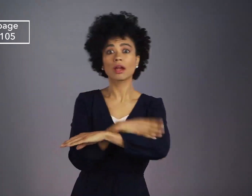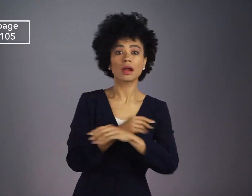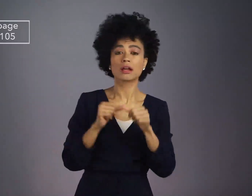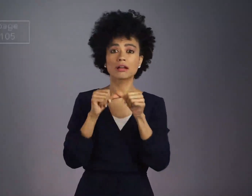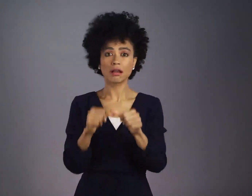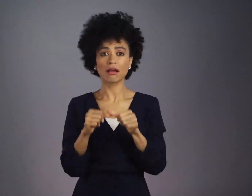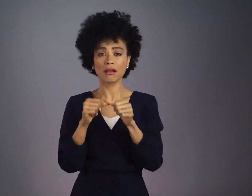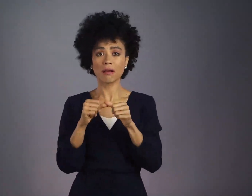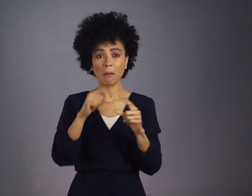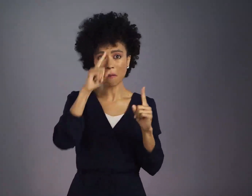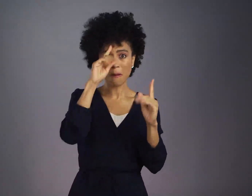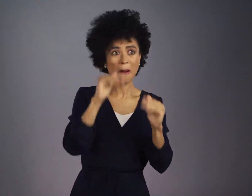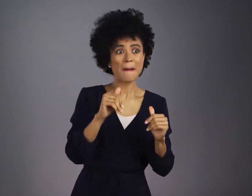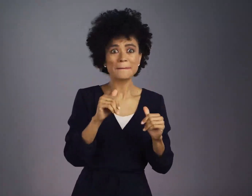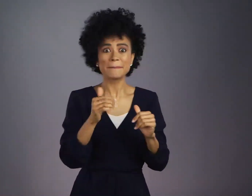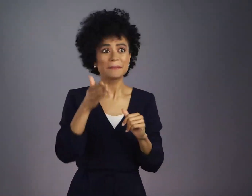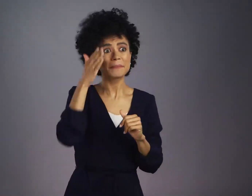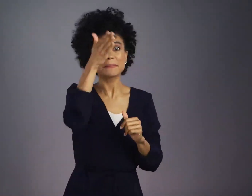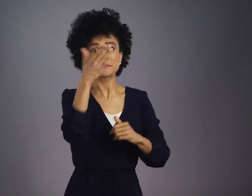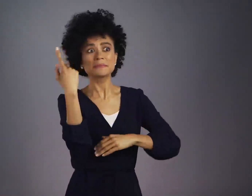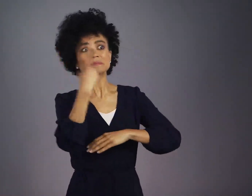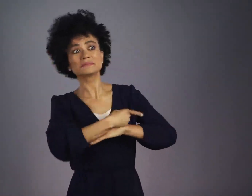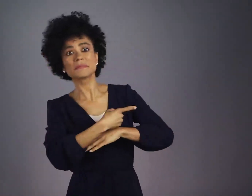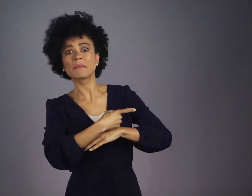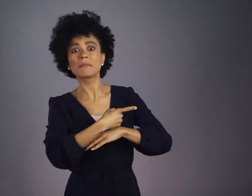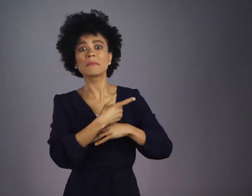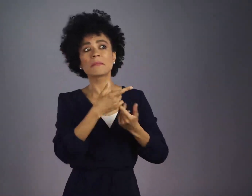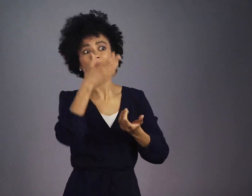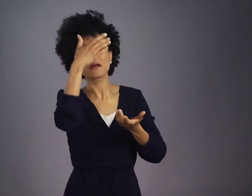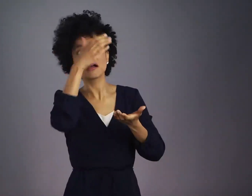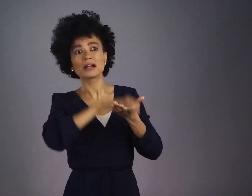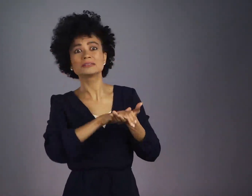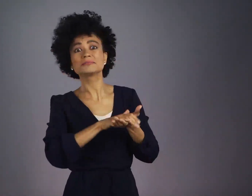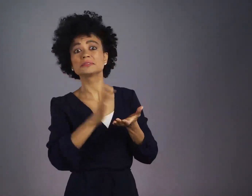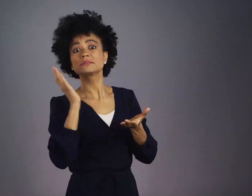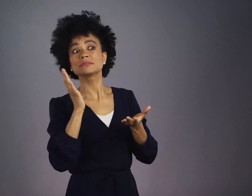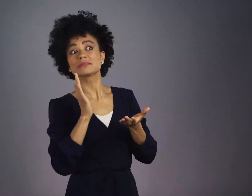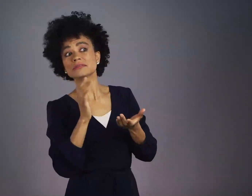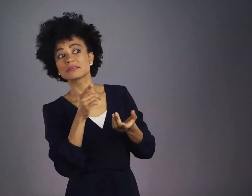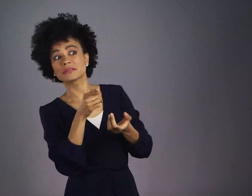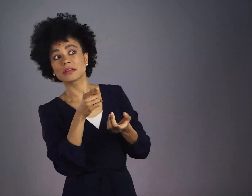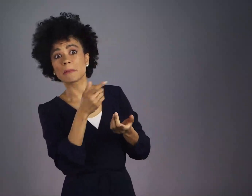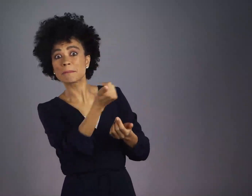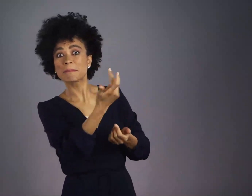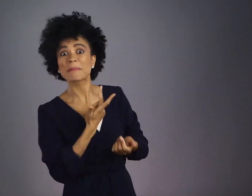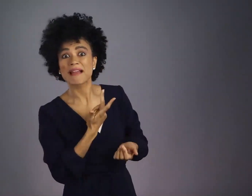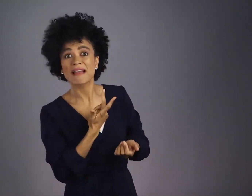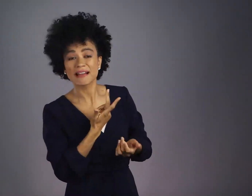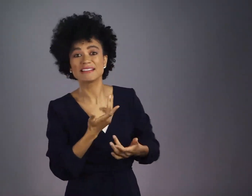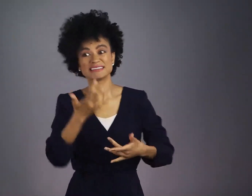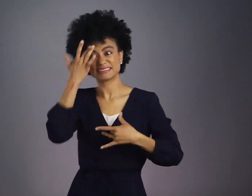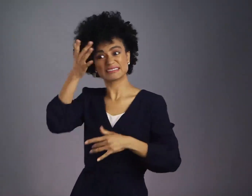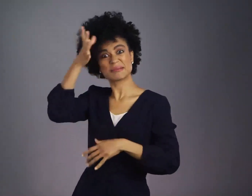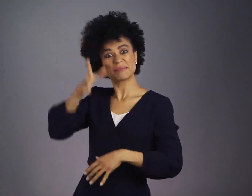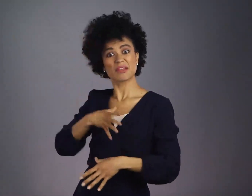Some of us veered from extreme to extreme, ever hoping that one day our loved ones would be themselves once more.